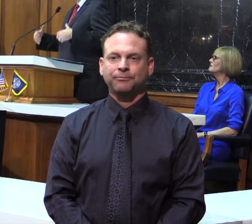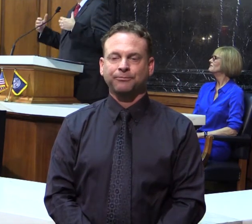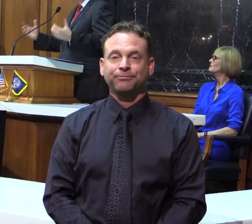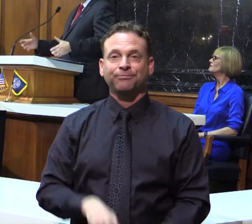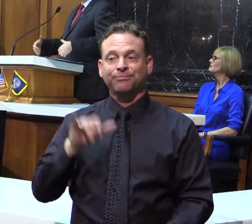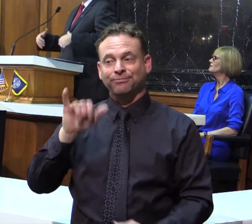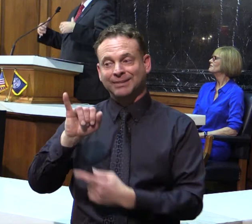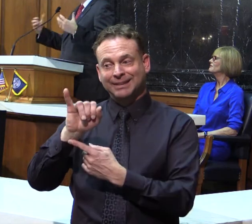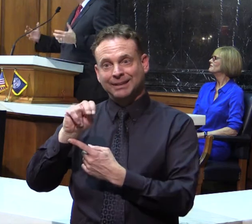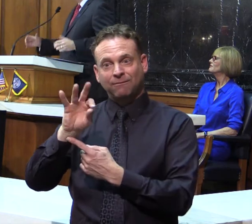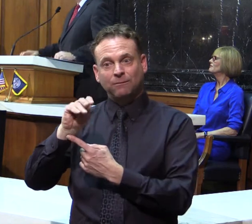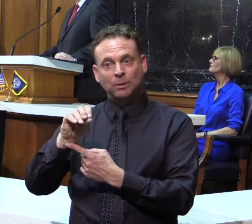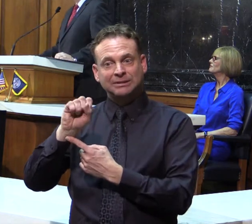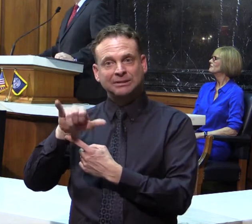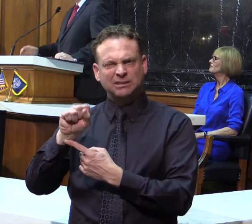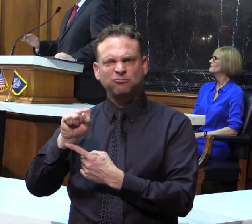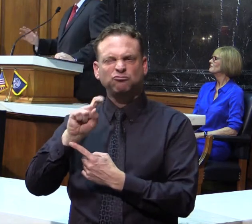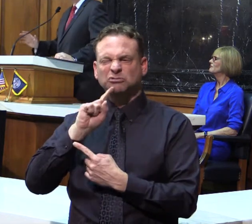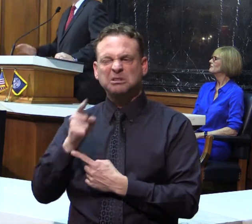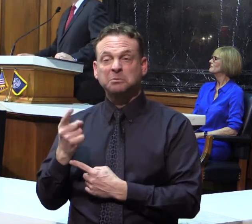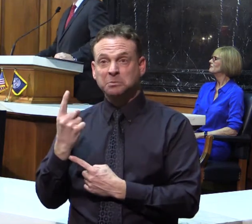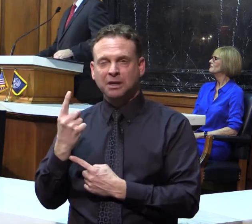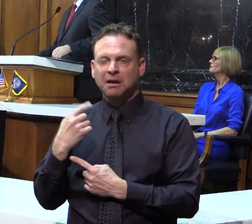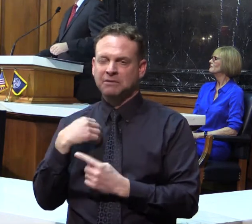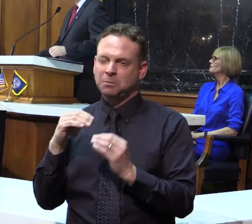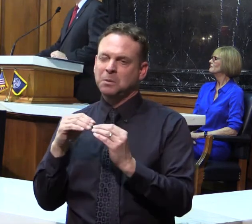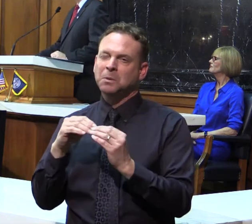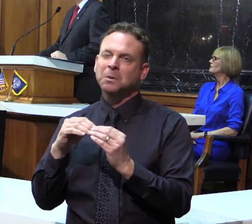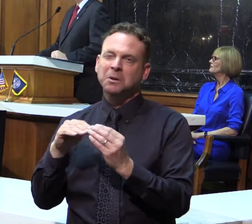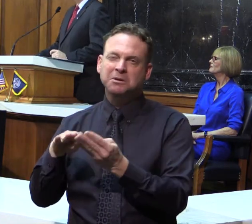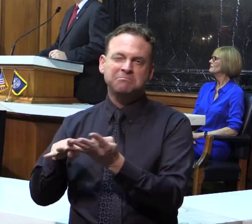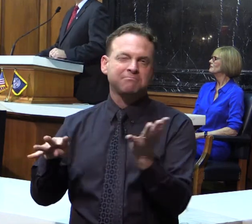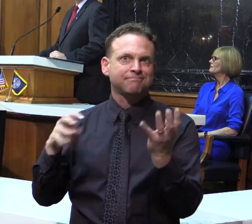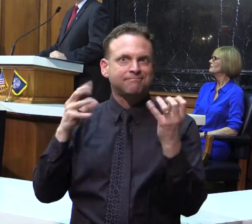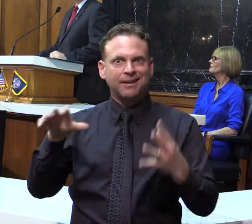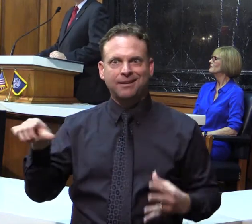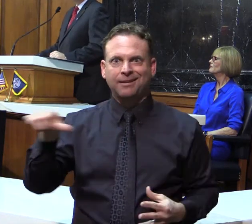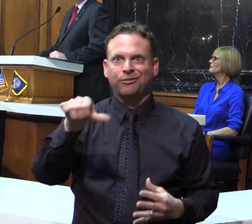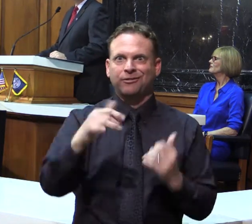Salesforce, Appirio, Lessonly, and so many smaller companies have created a critical